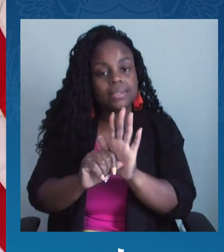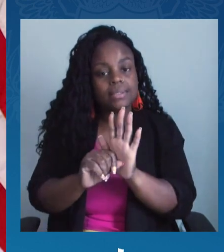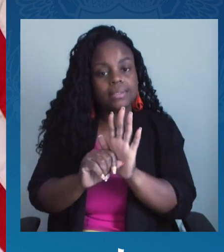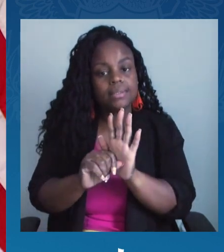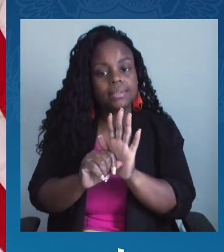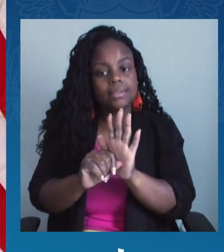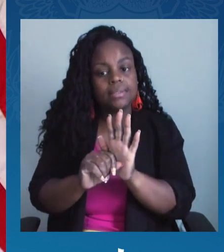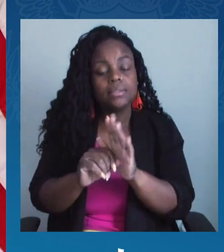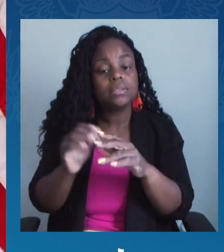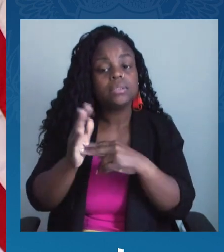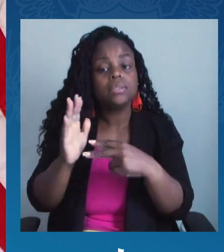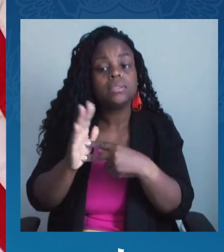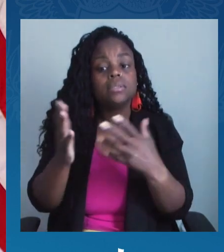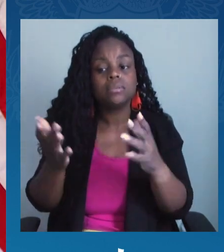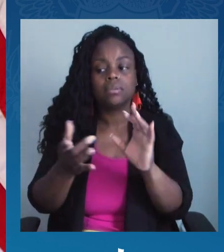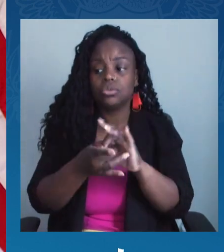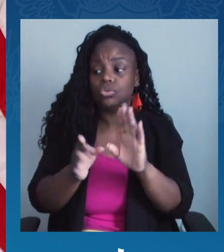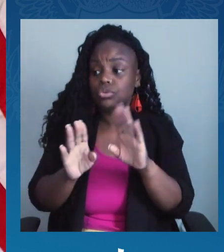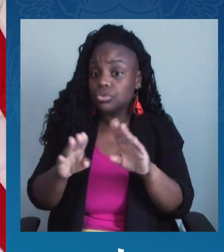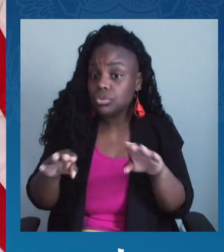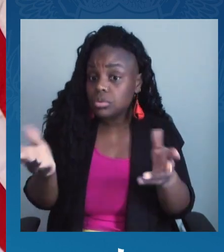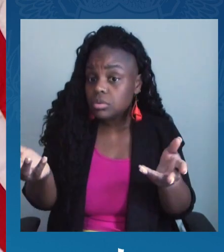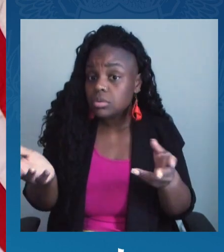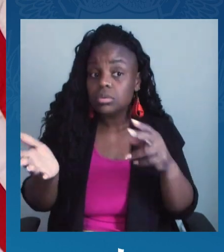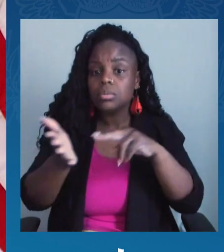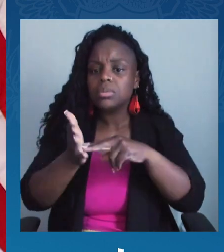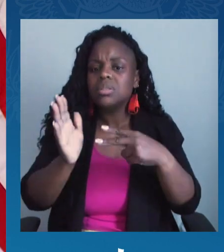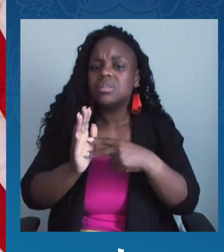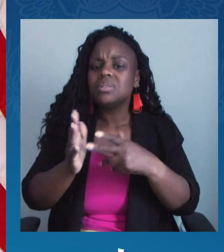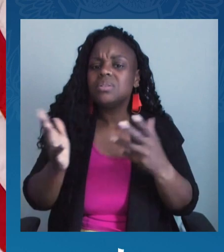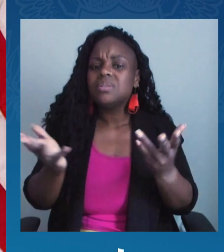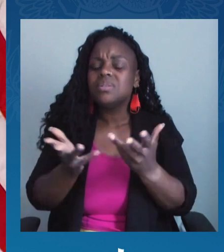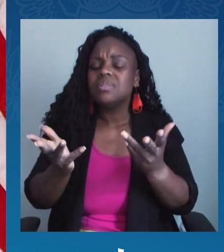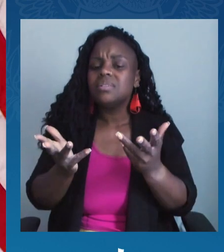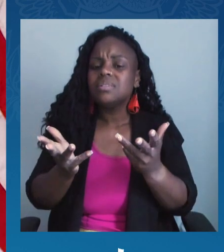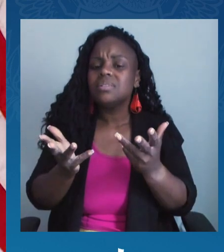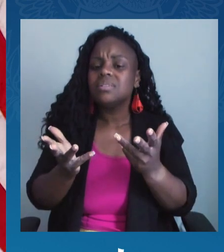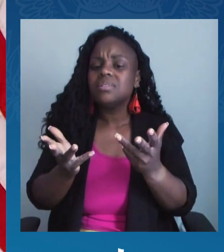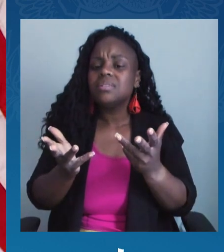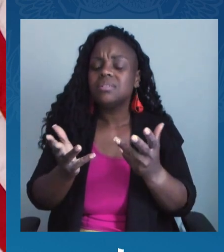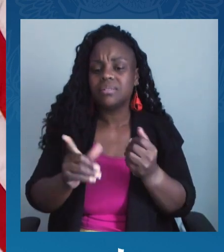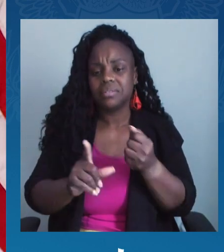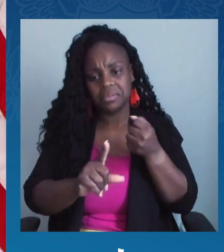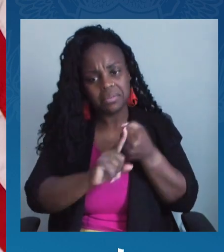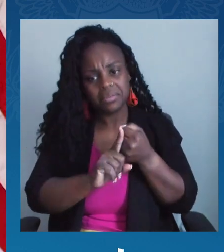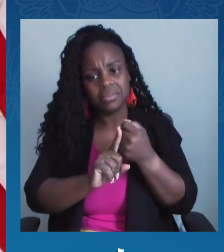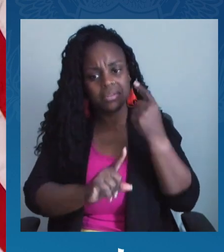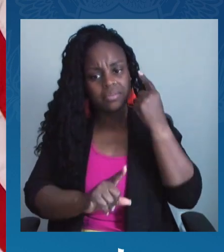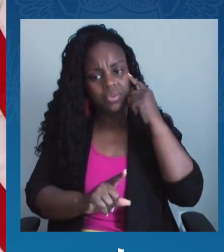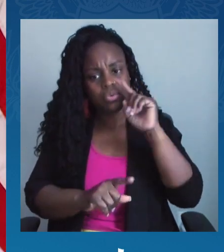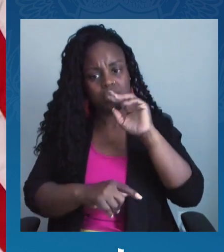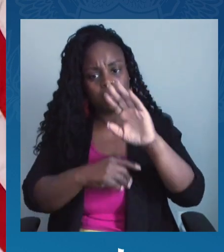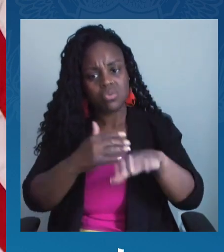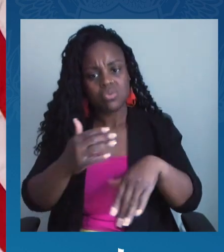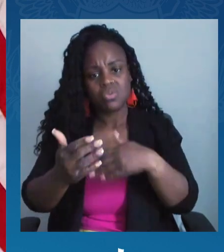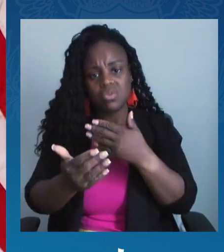what it means in terms of the impact to all of us around undiagnosed and untreated trauma,